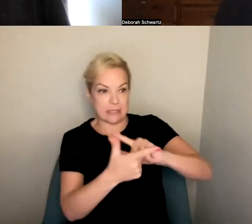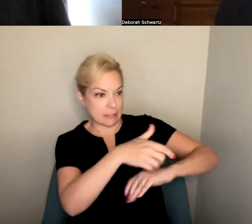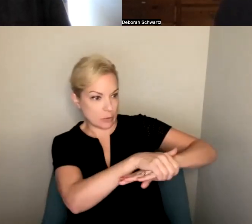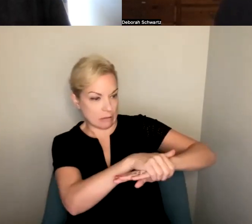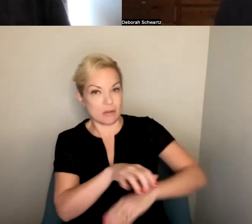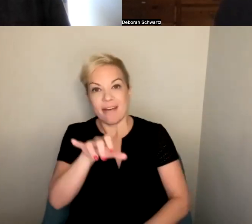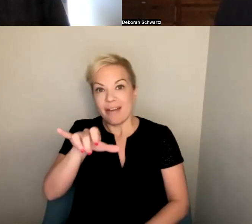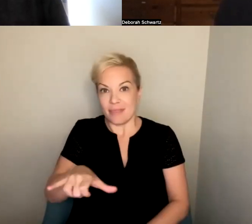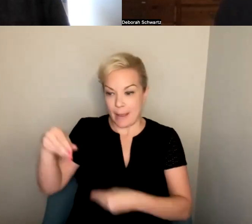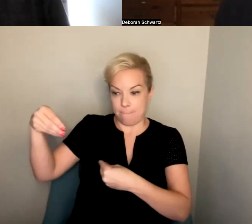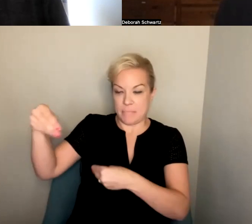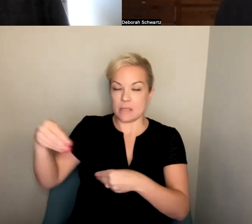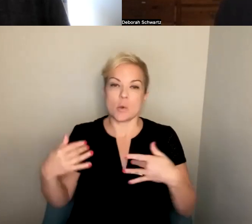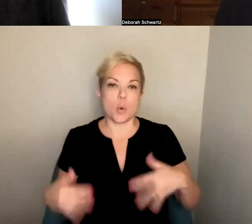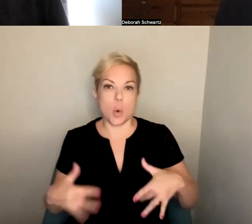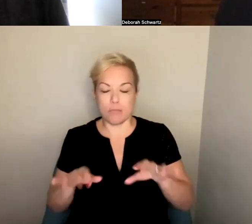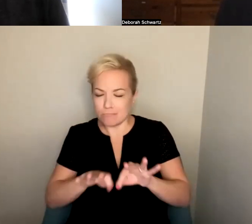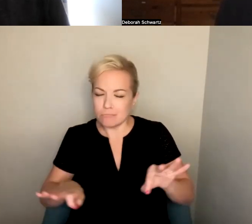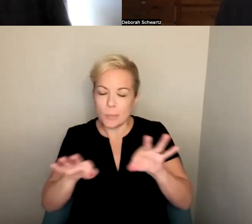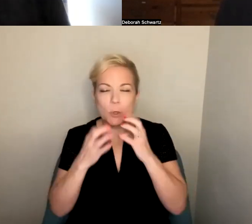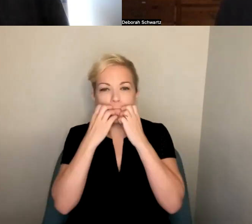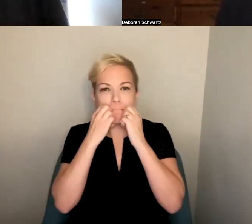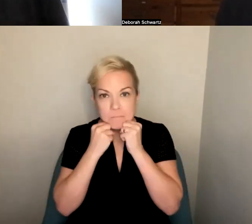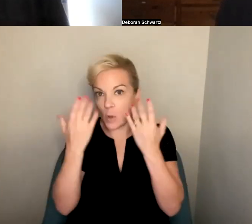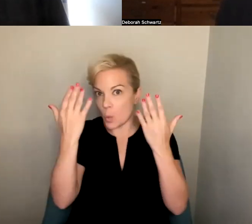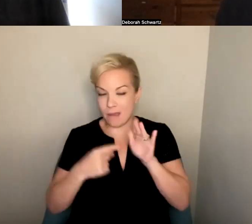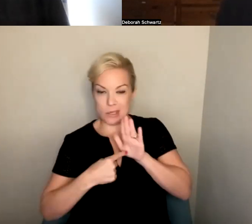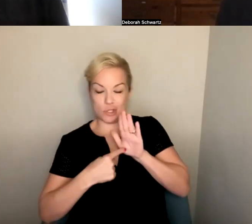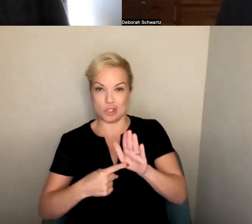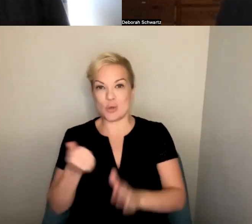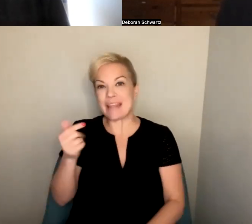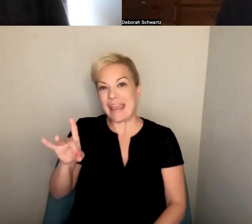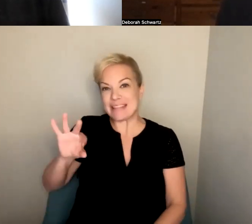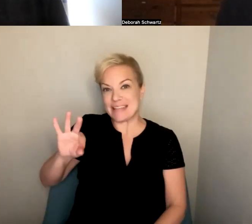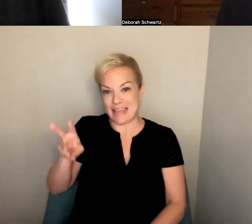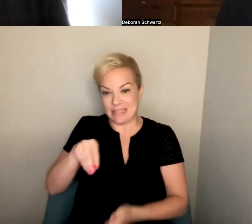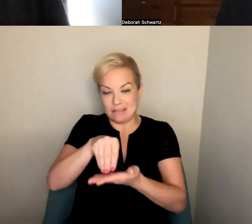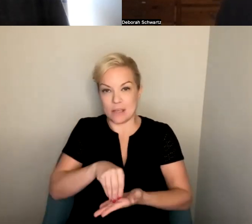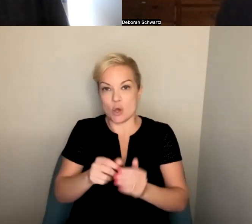very Central because it shows the version that was recorded in 1896 with Chief John Armstrong was not